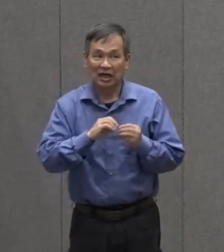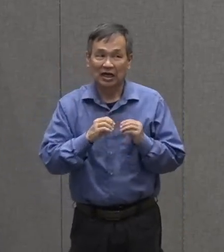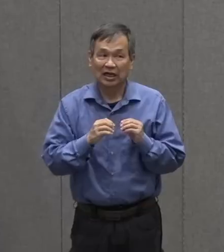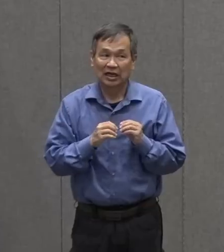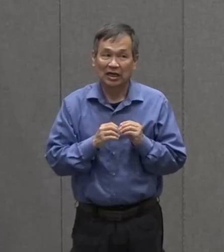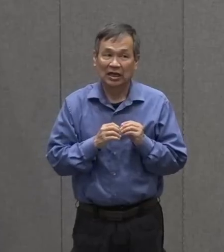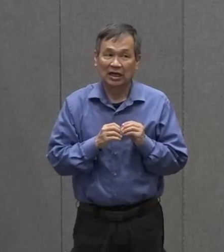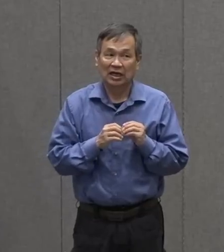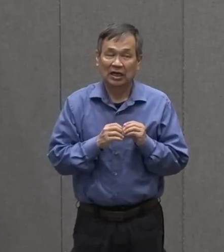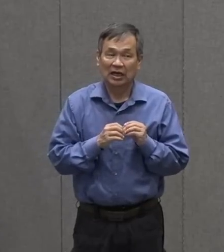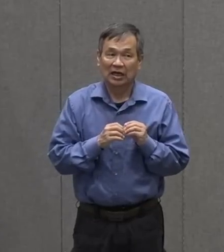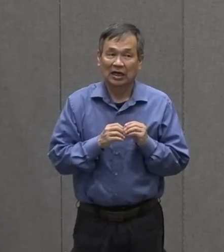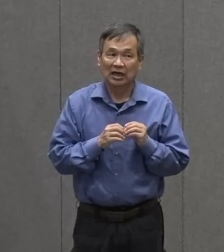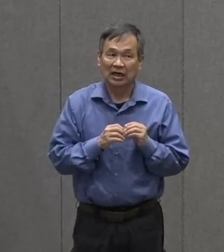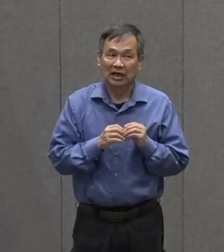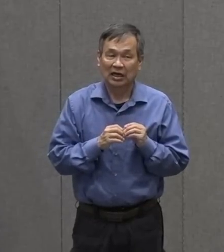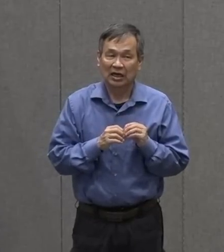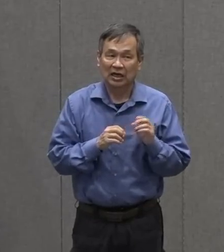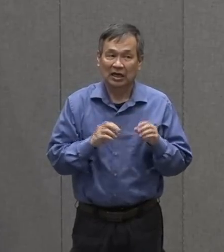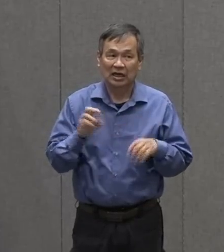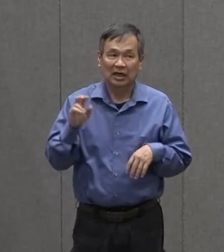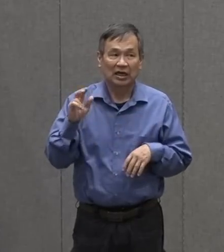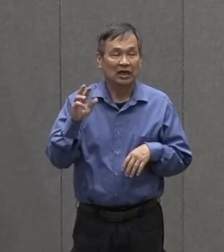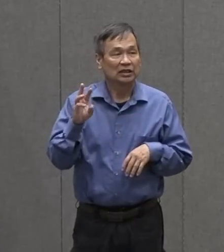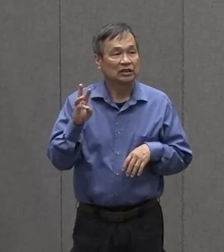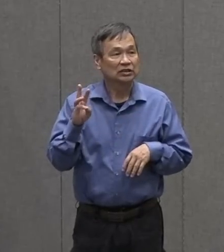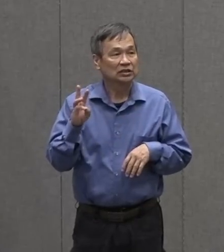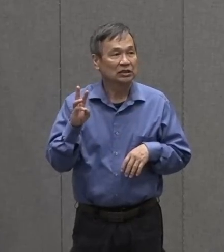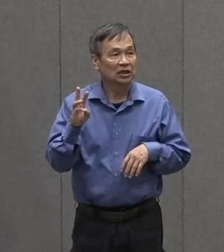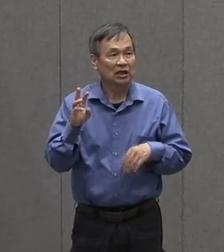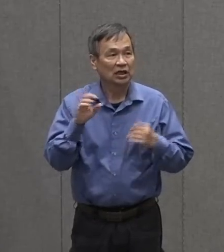So what would our four 50 be our last